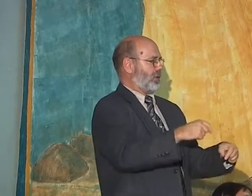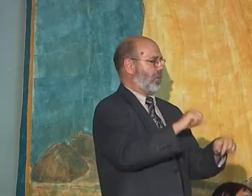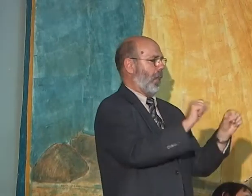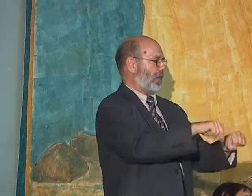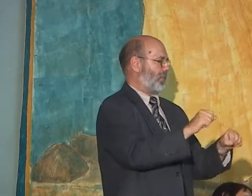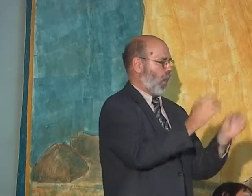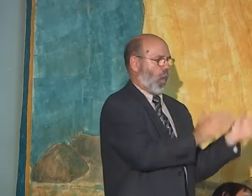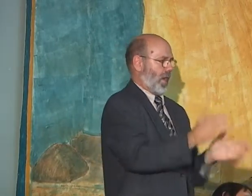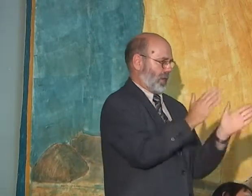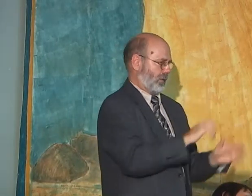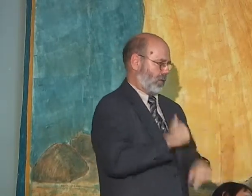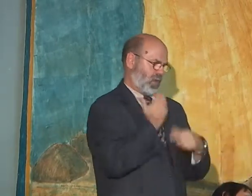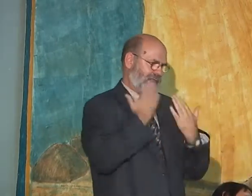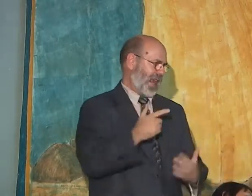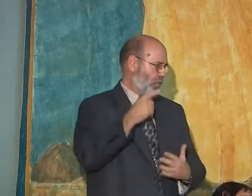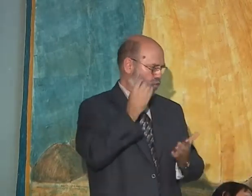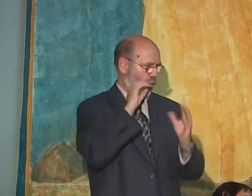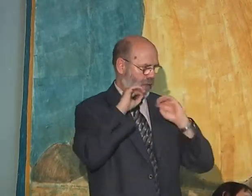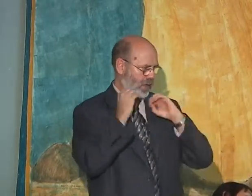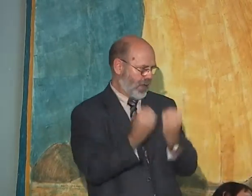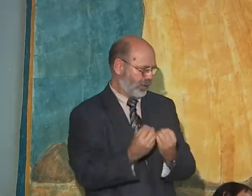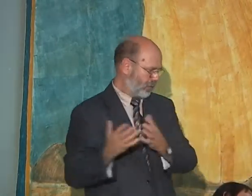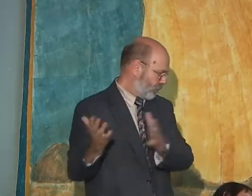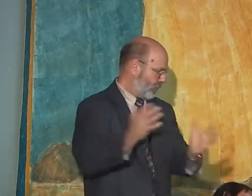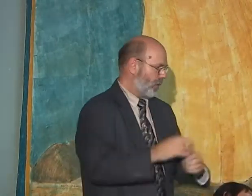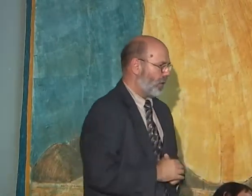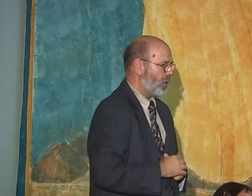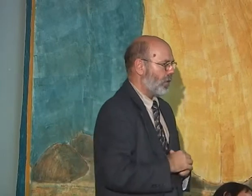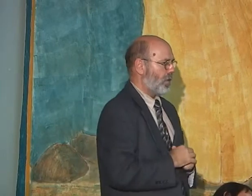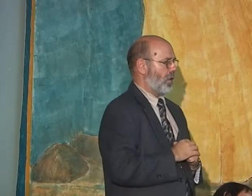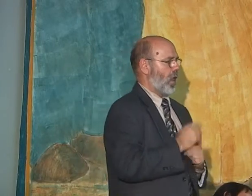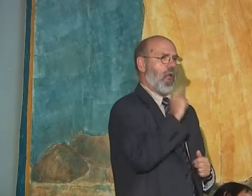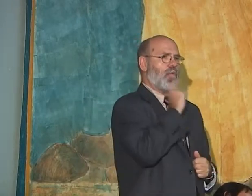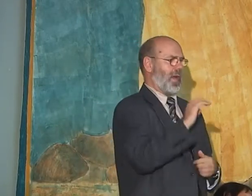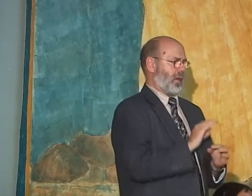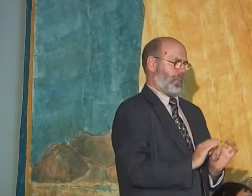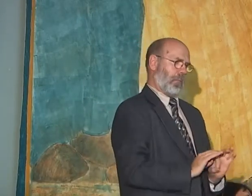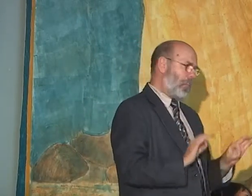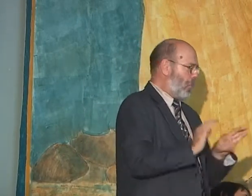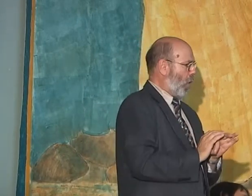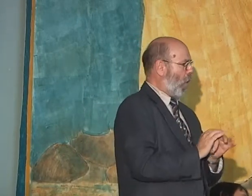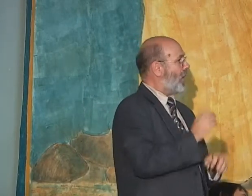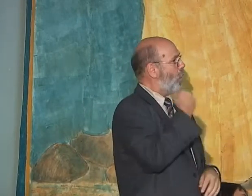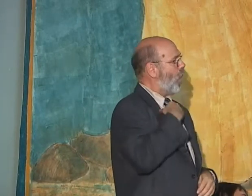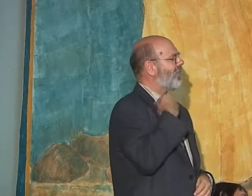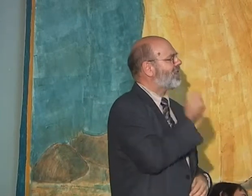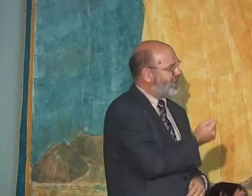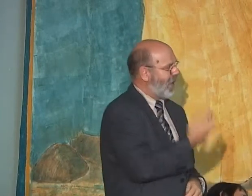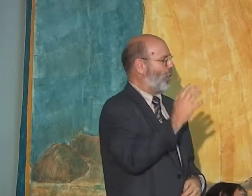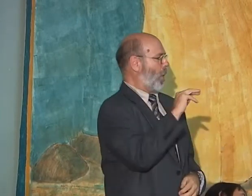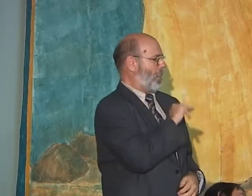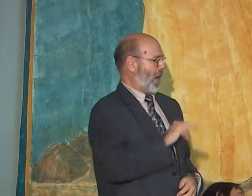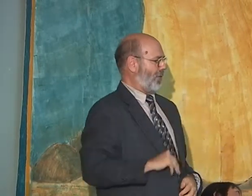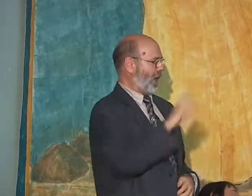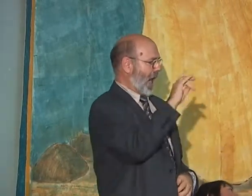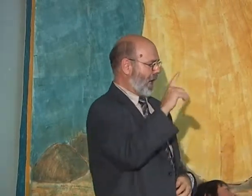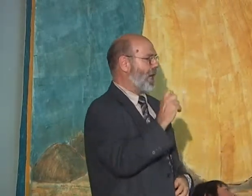who made this event possible and who organized it, ah, in partnership. It is, ah, very important, as well,